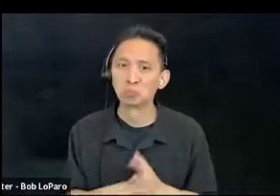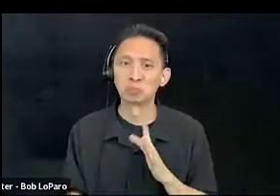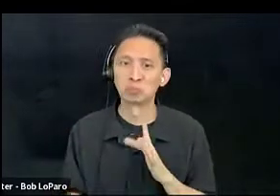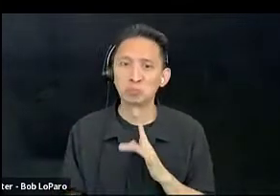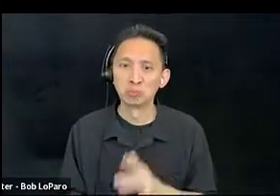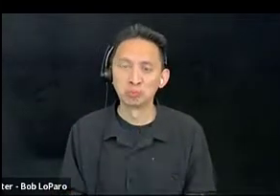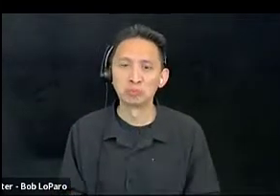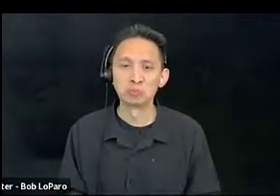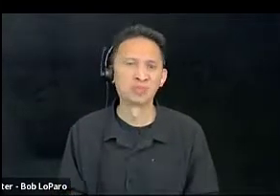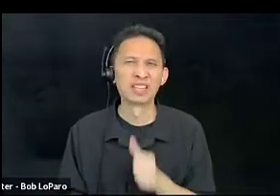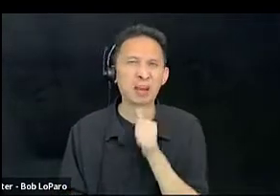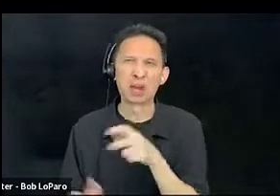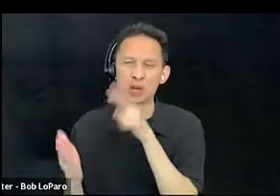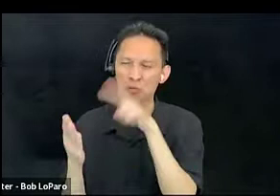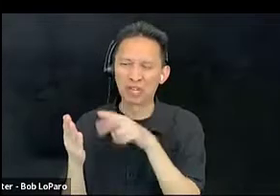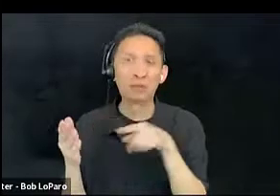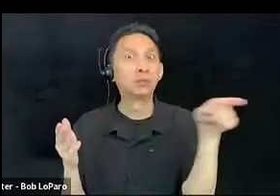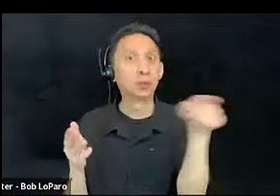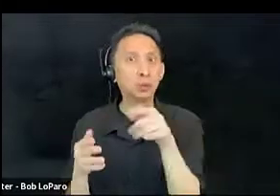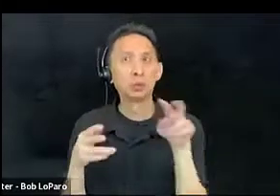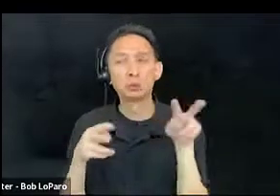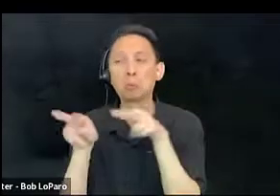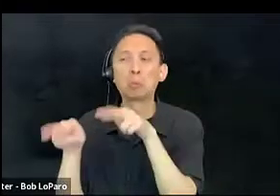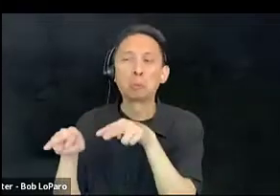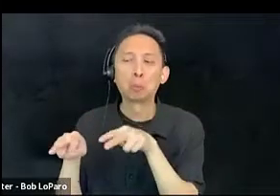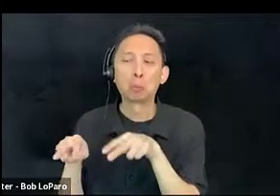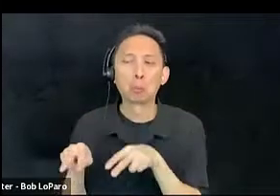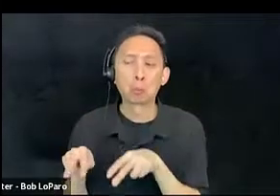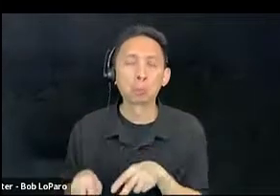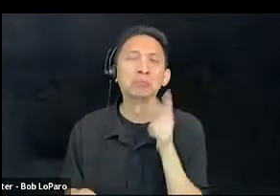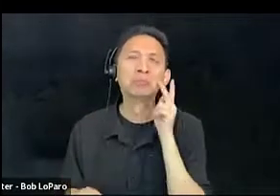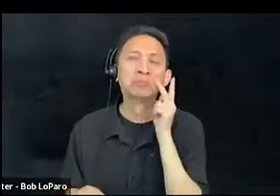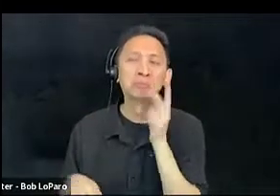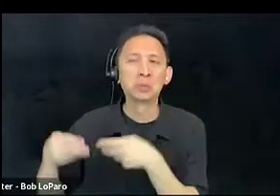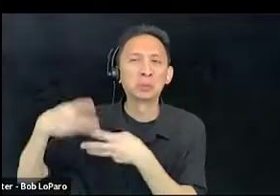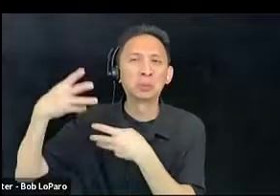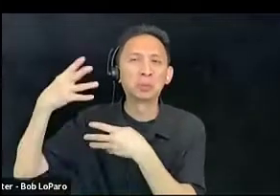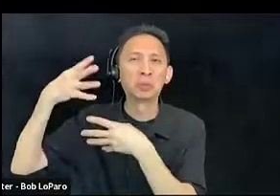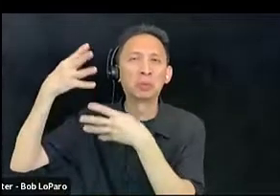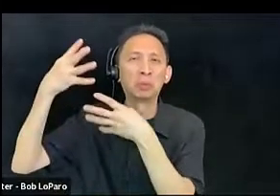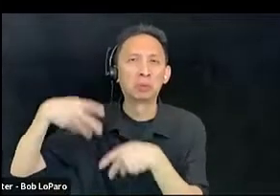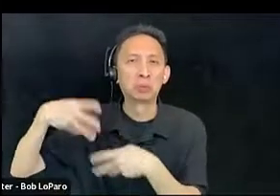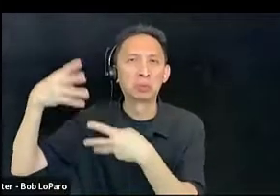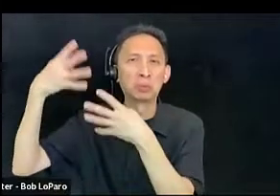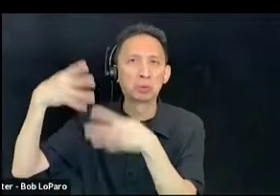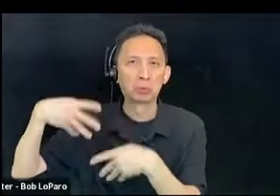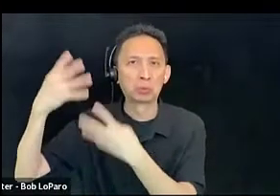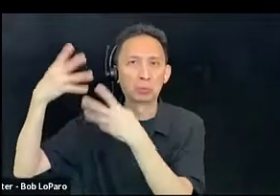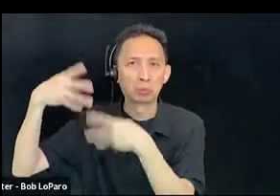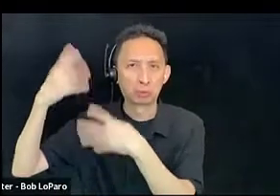I'm not gonna read all those out of course, but it's just good to kind of see them coming in, you in the chat box, you as participants will know